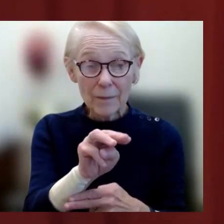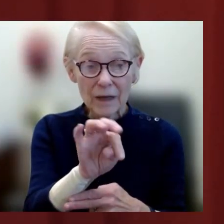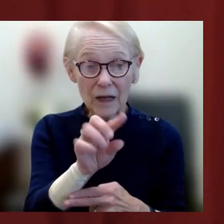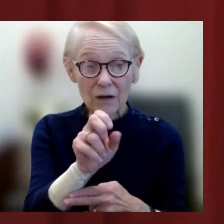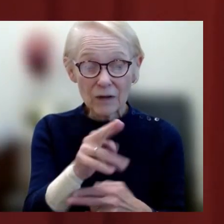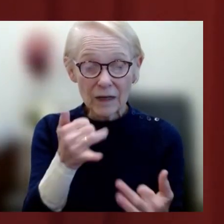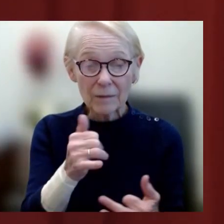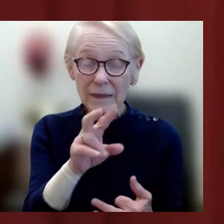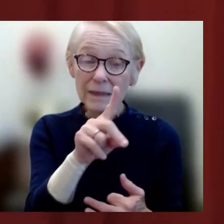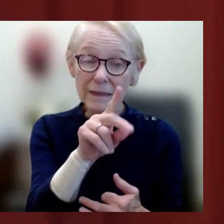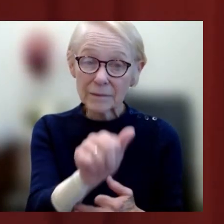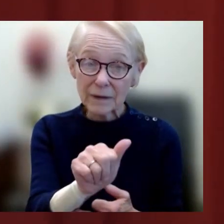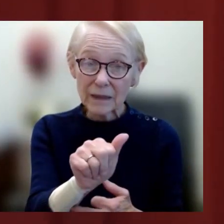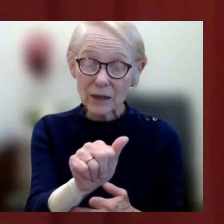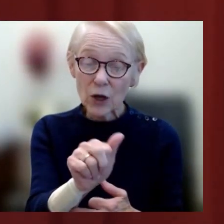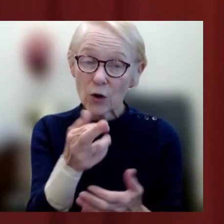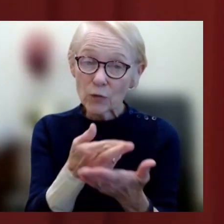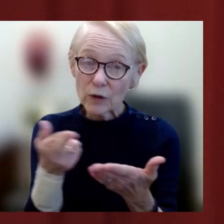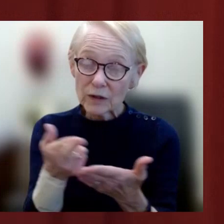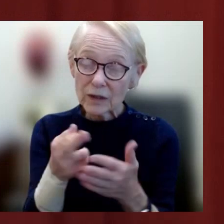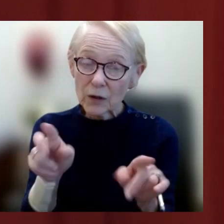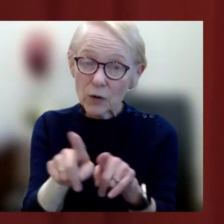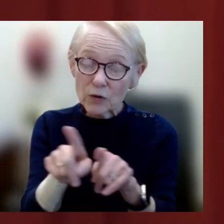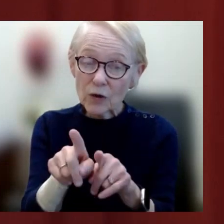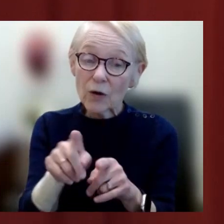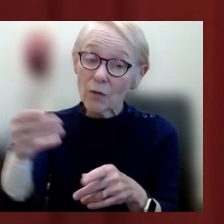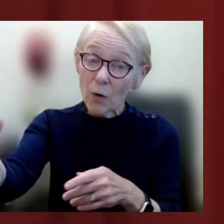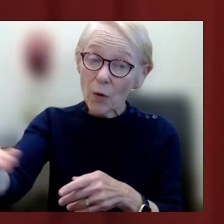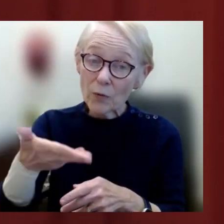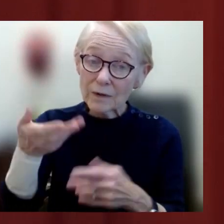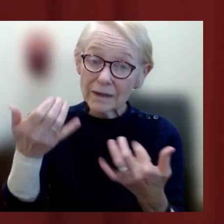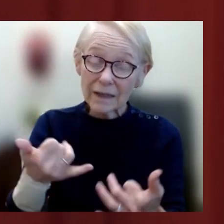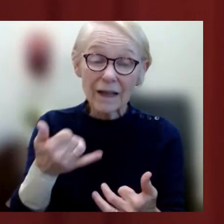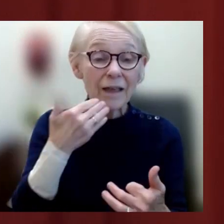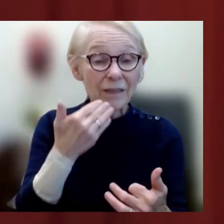manager for abilities of motion and I am your host for today thank you for joining us here on